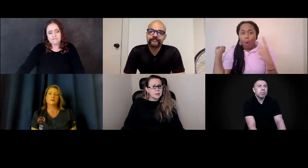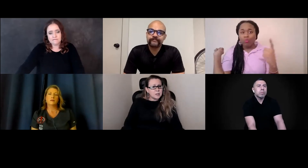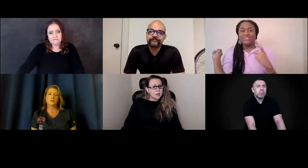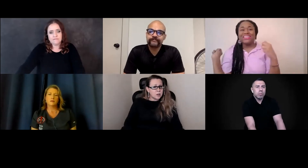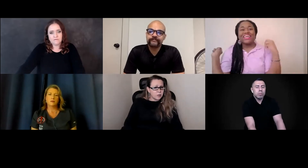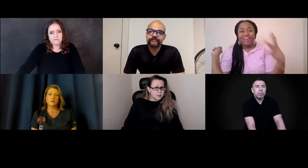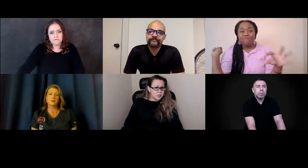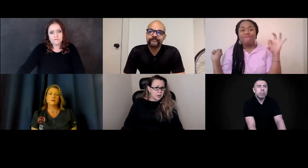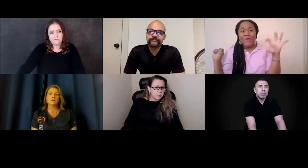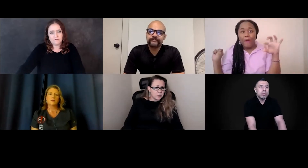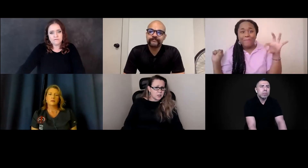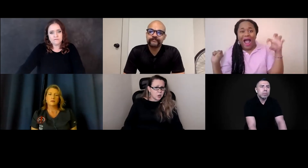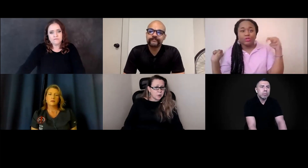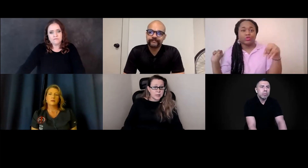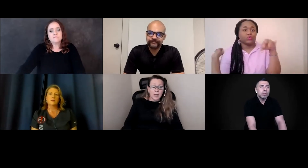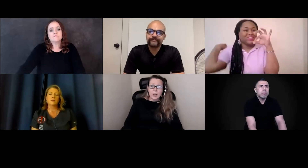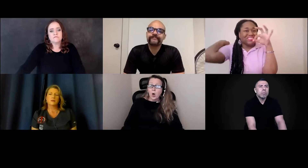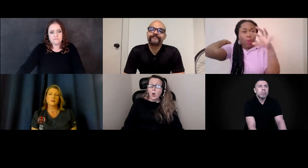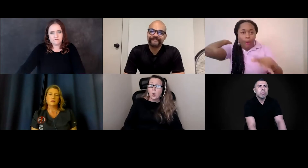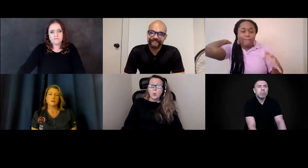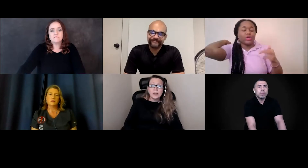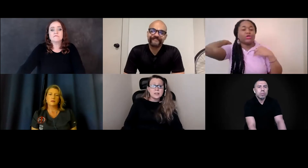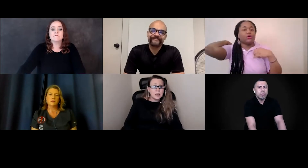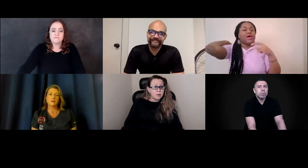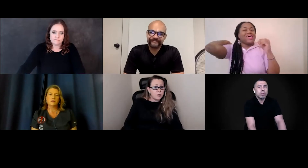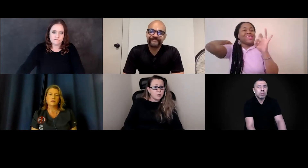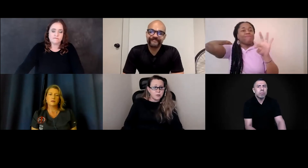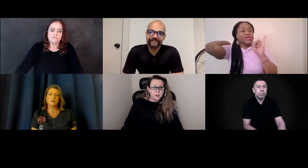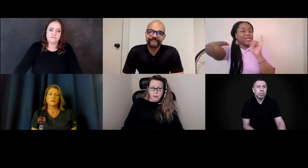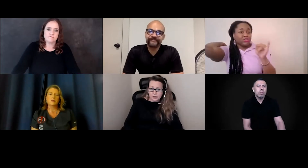And that's a good conversation to have with the interpreters, and I always give feedback